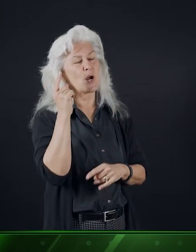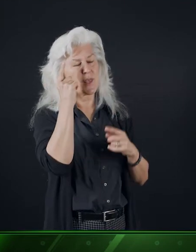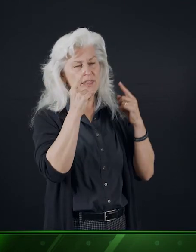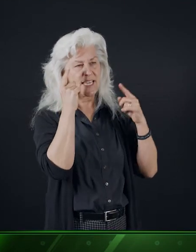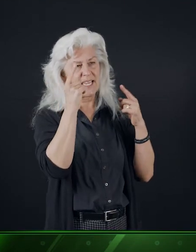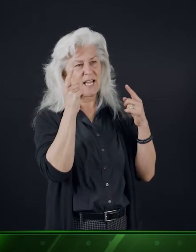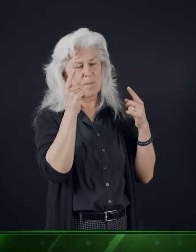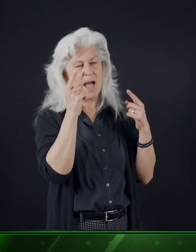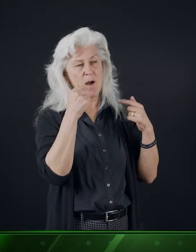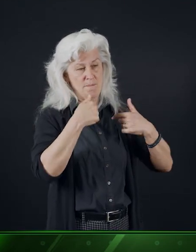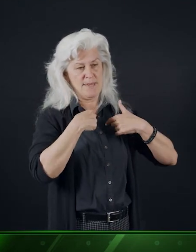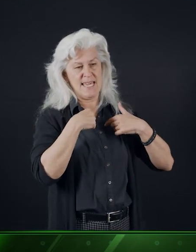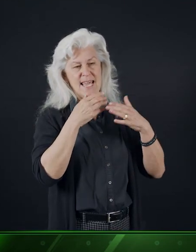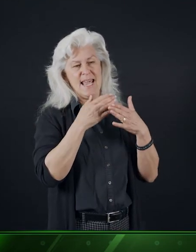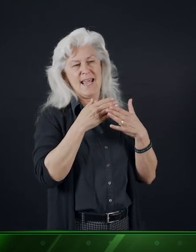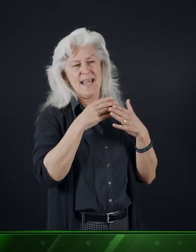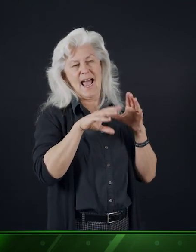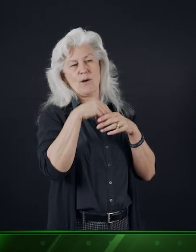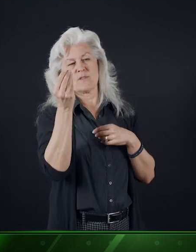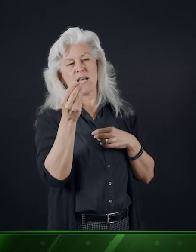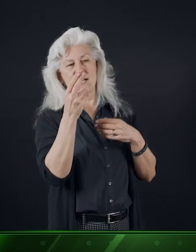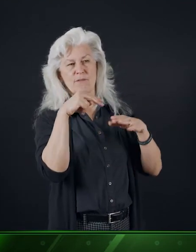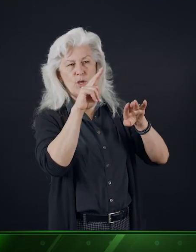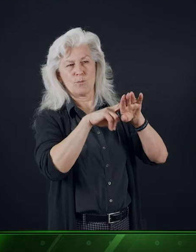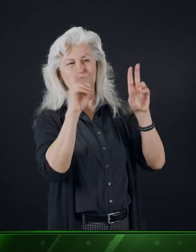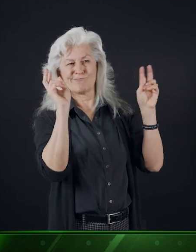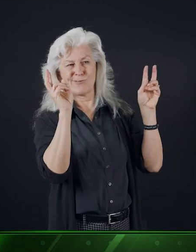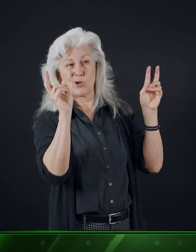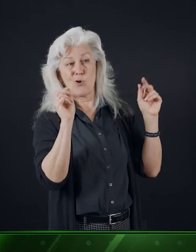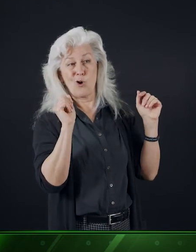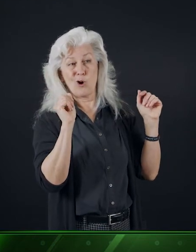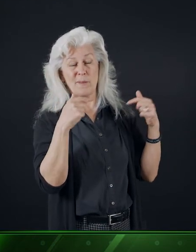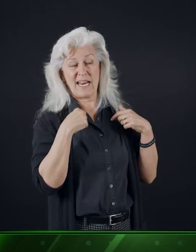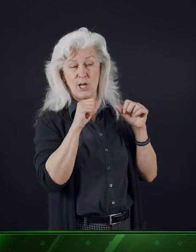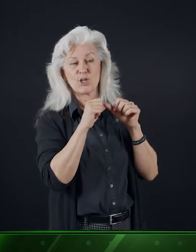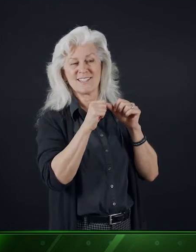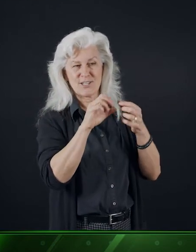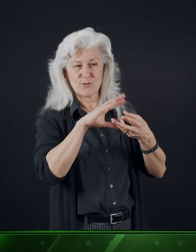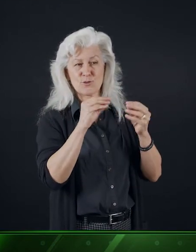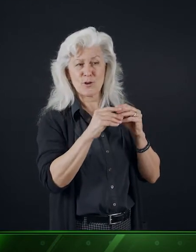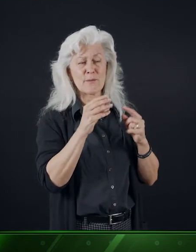and allowing you to just continue with the story." And that was a very special moment for me in my gaming history.